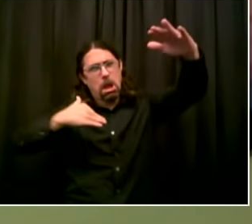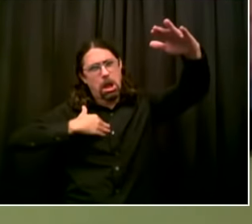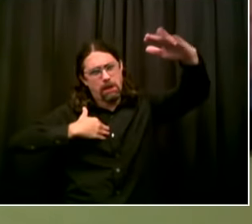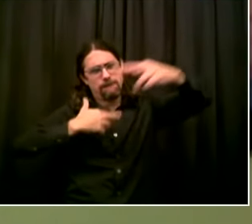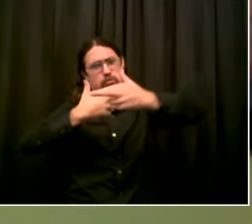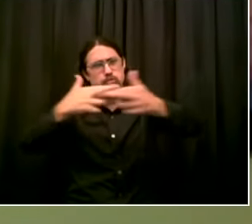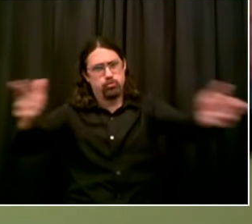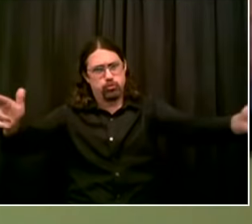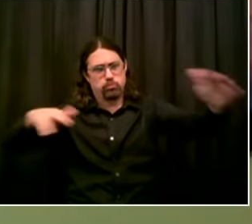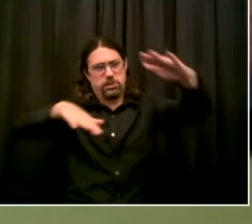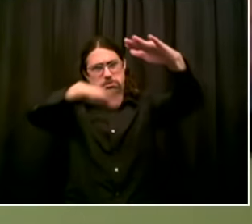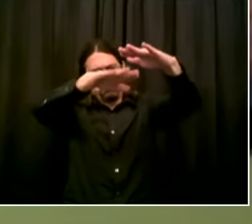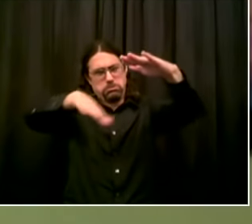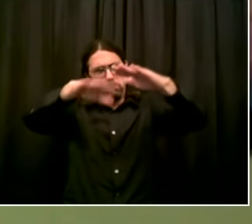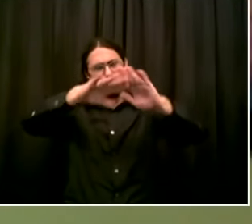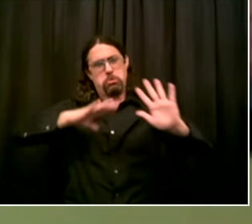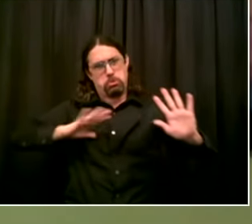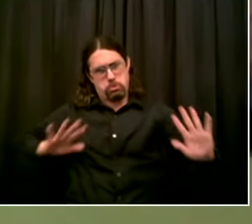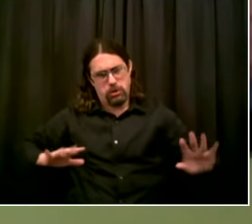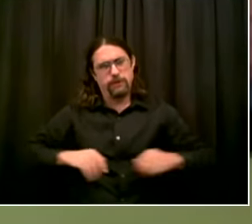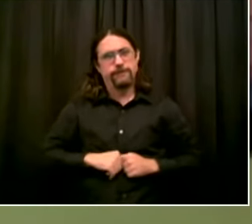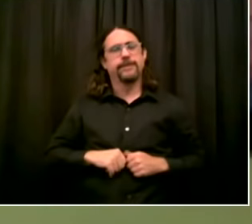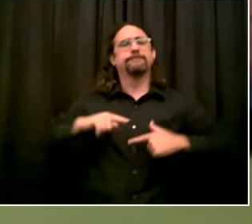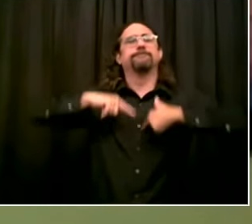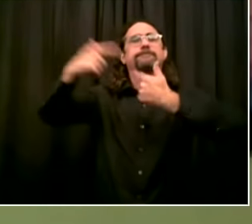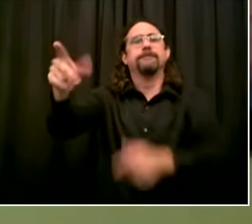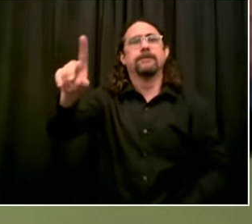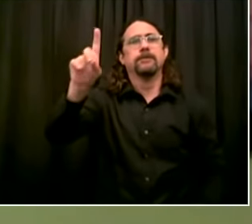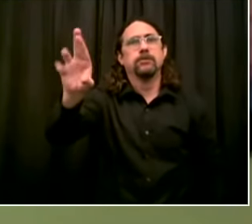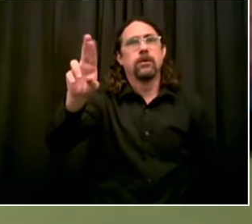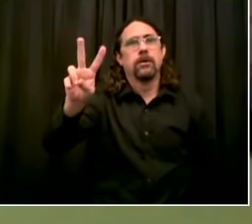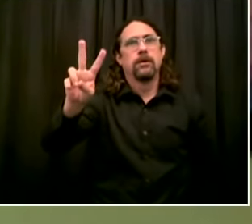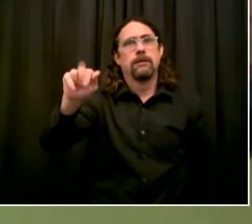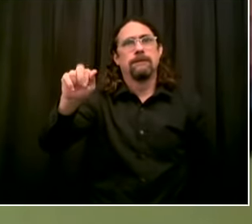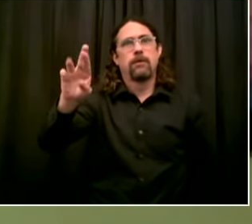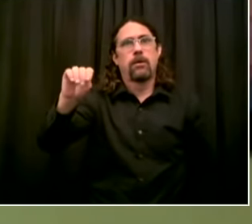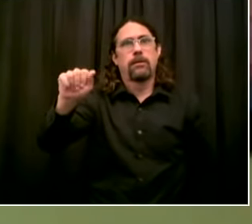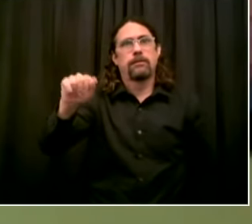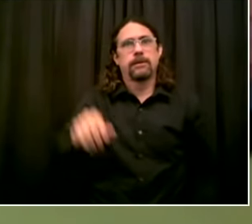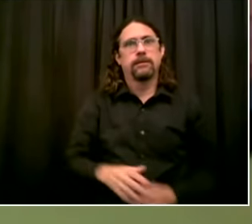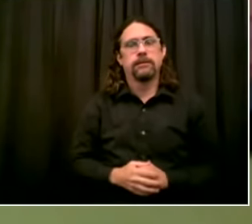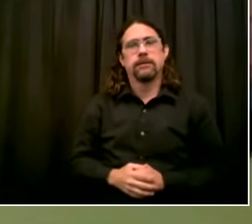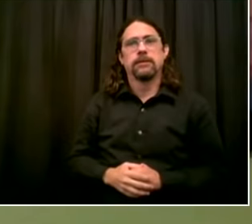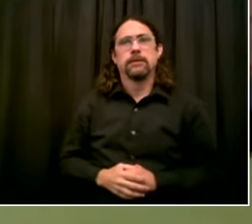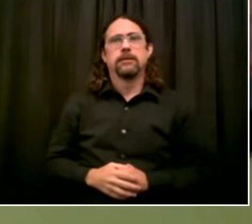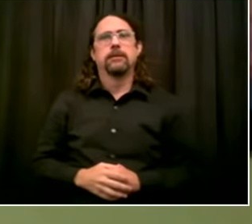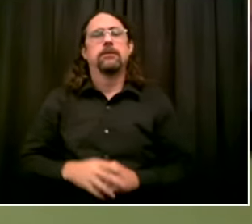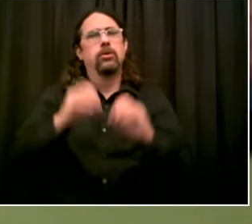ADDRESS THE CHALNLEGES THAT WEARE HAVING. THAT CHALLENGE